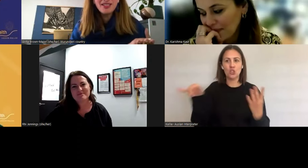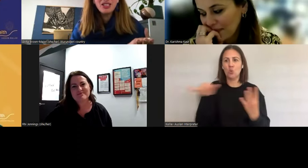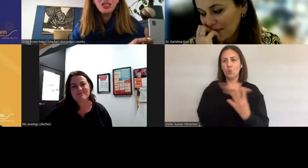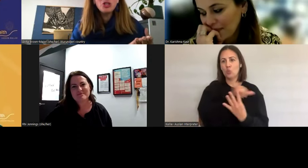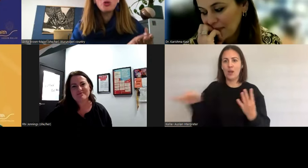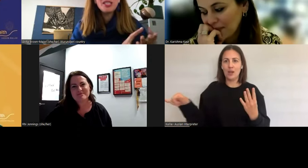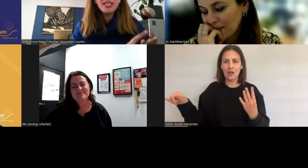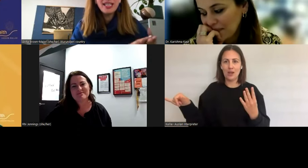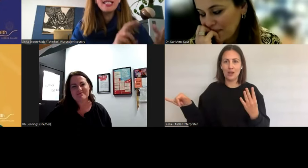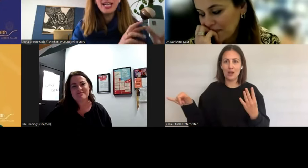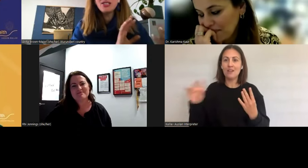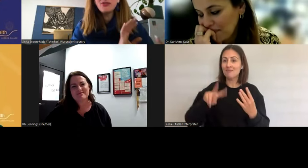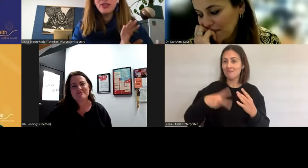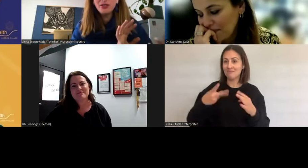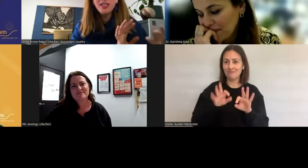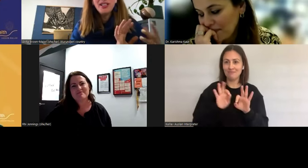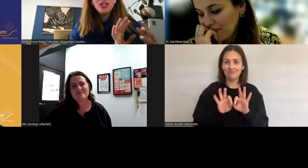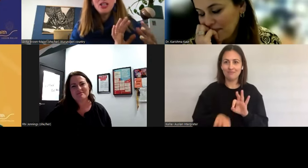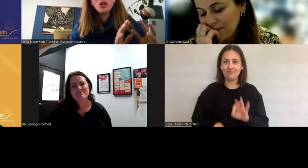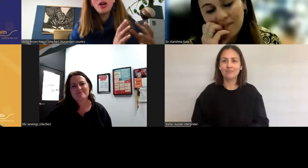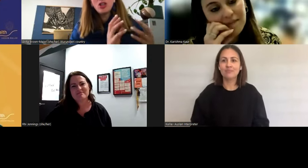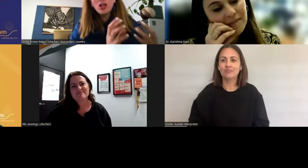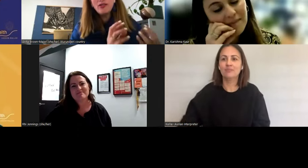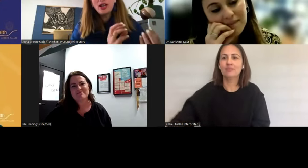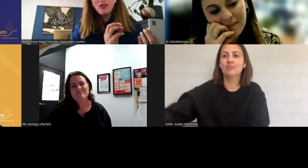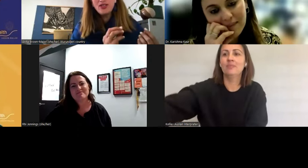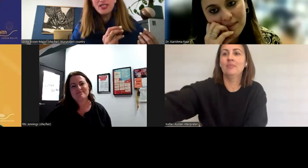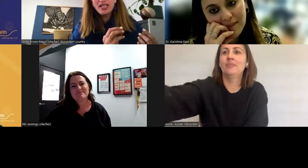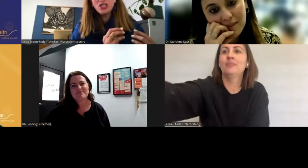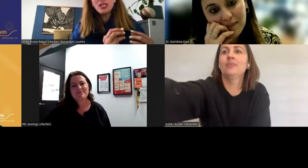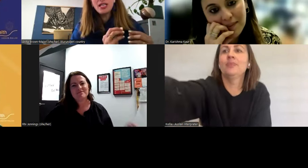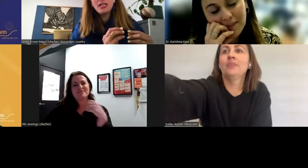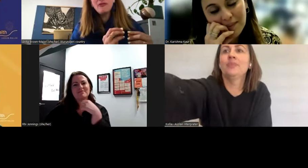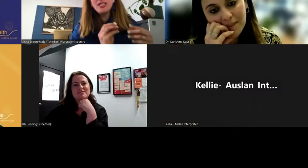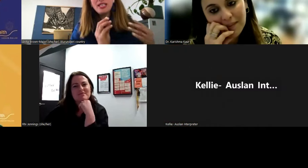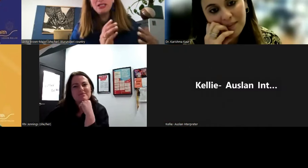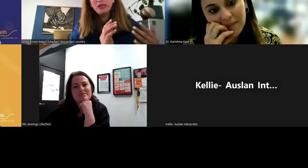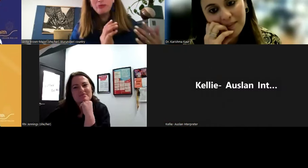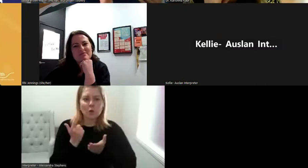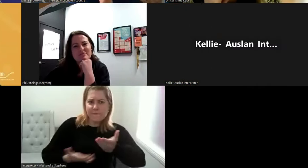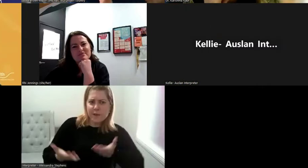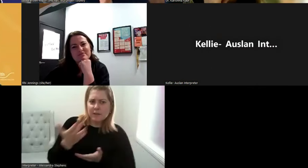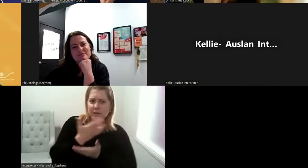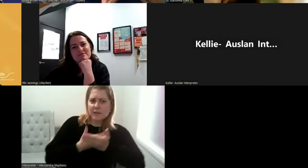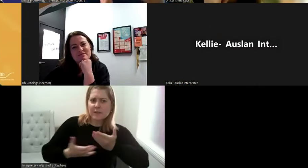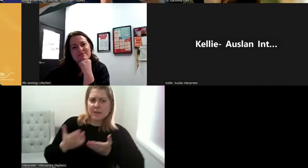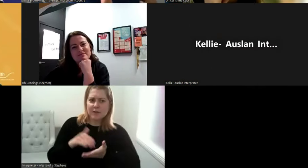You know, do you want to see, touch, feel? So a lot of that conversation for destigmatization is